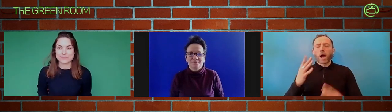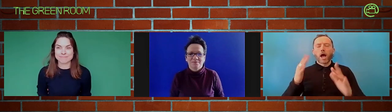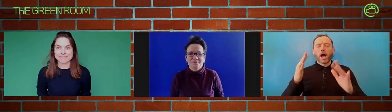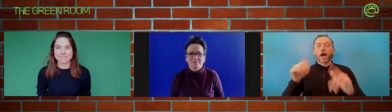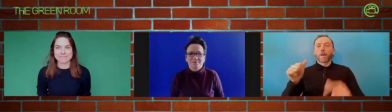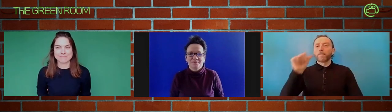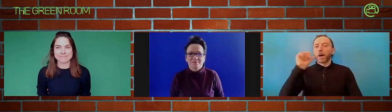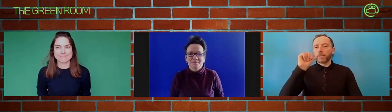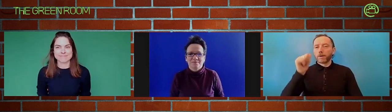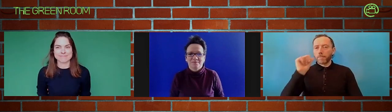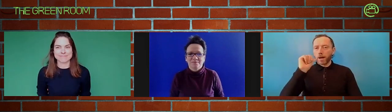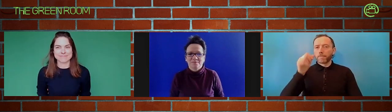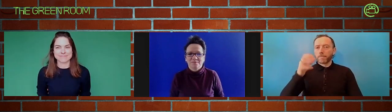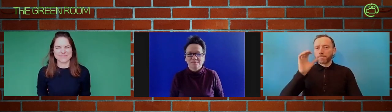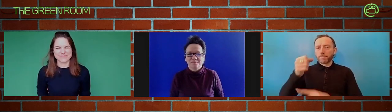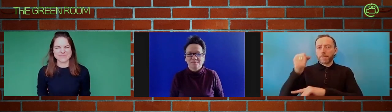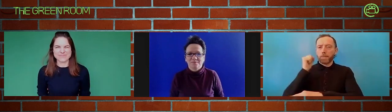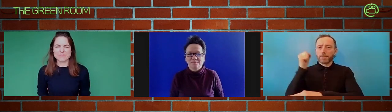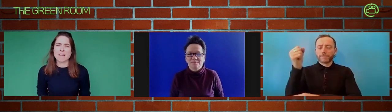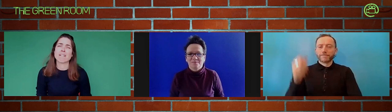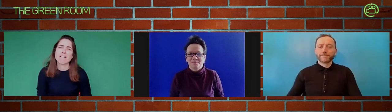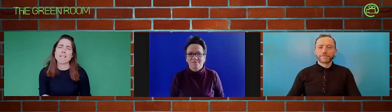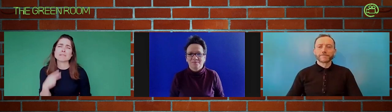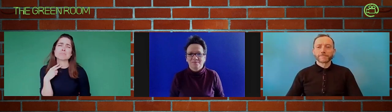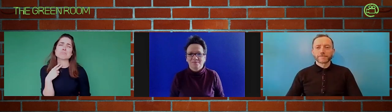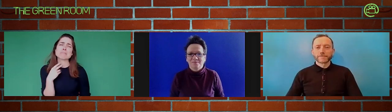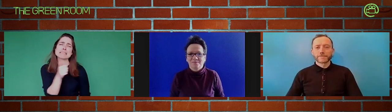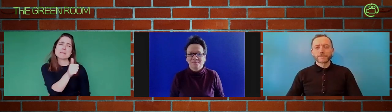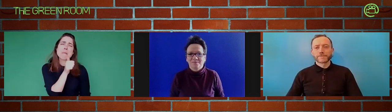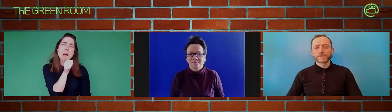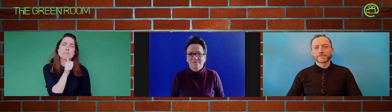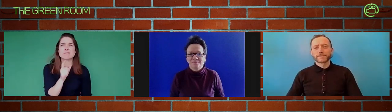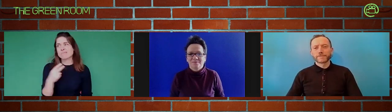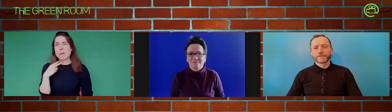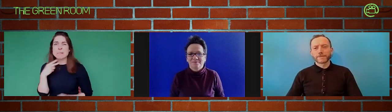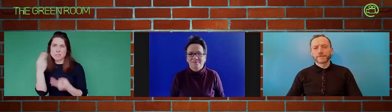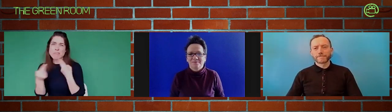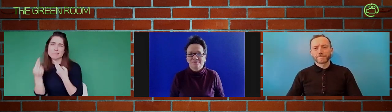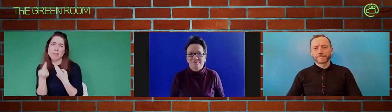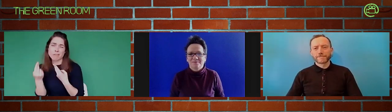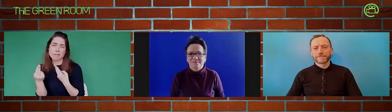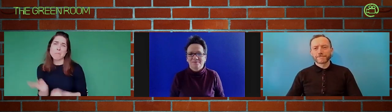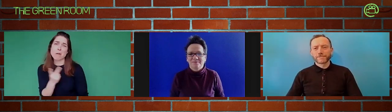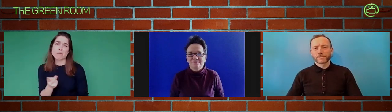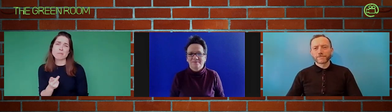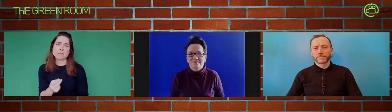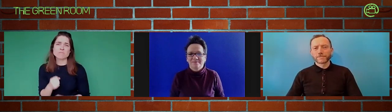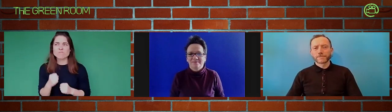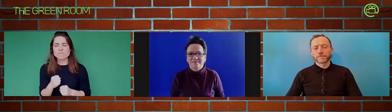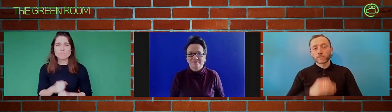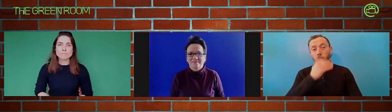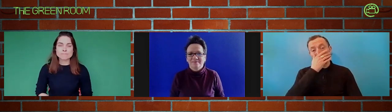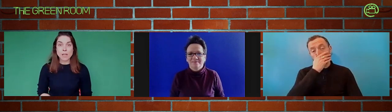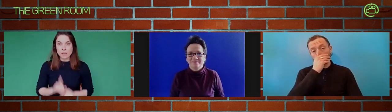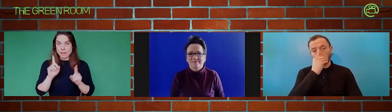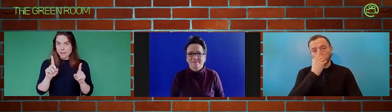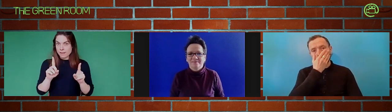Pub. Yeah, I miss a pub. I miss a restaurant, in fact. And finally just to say.